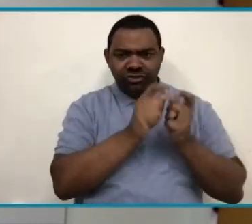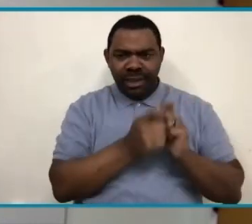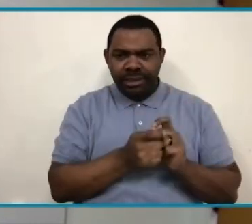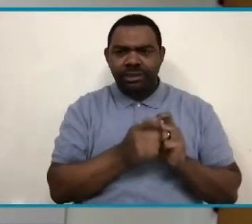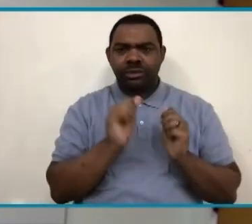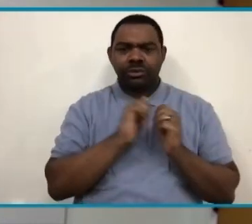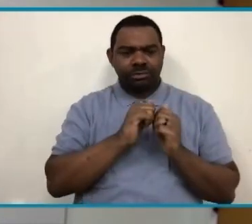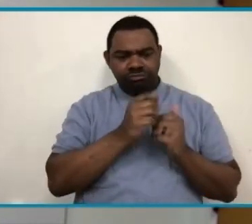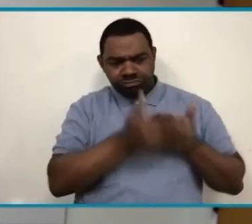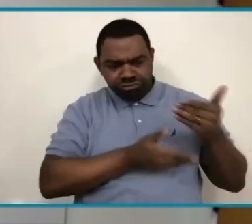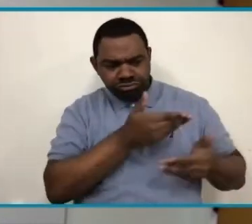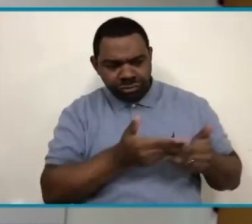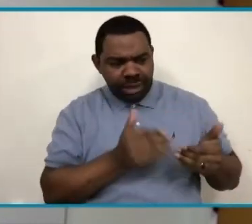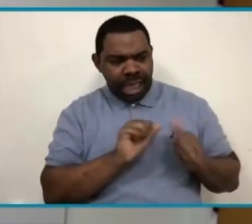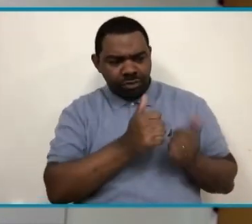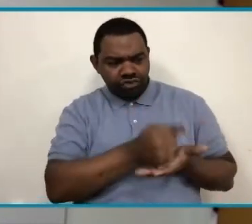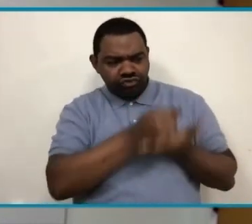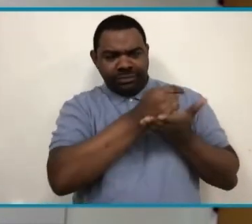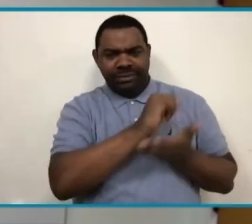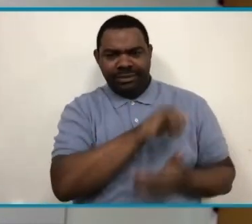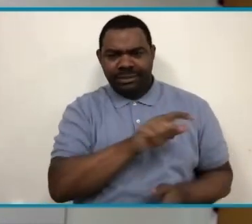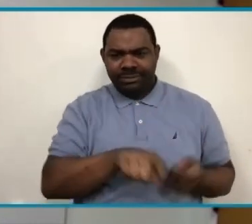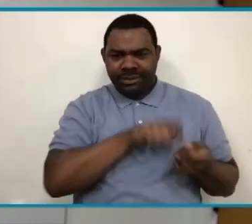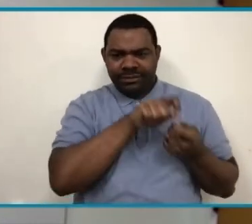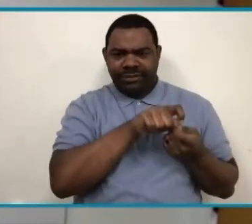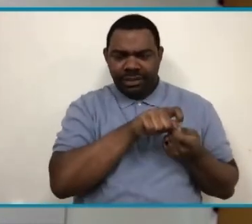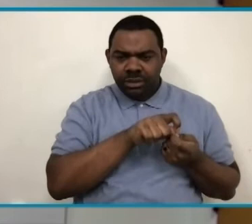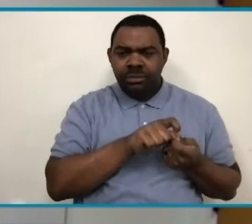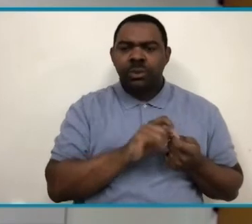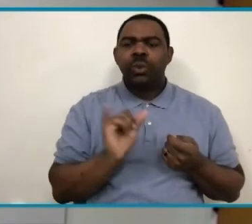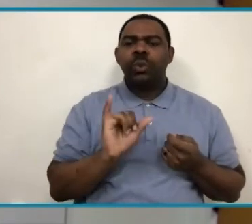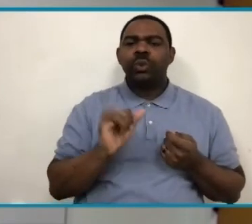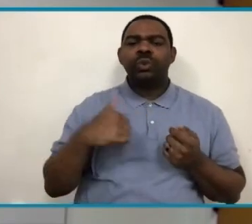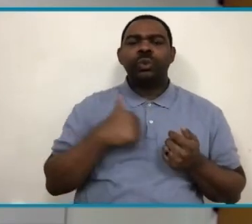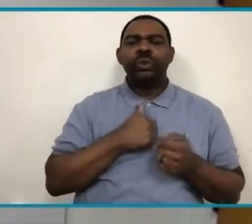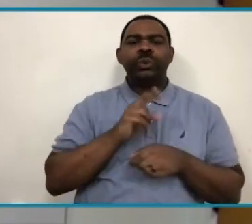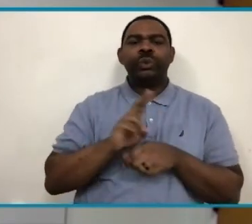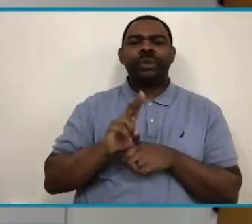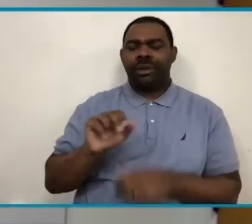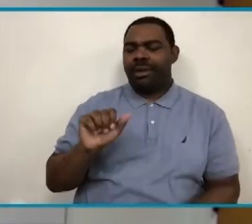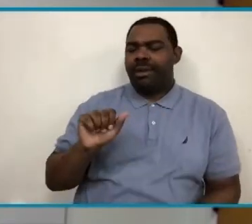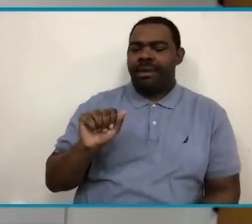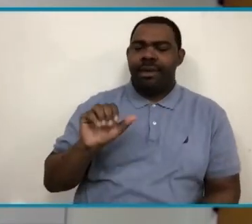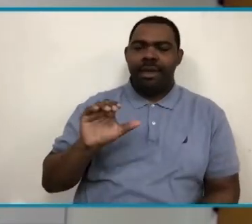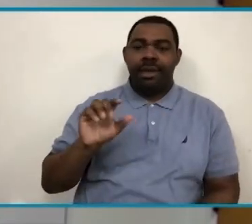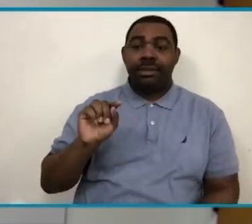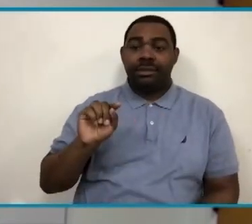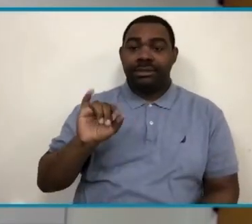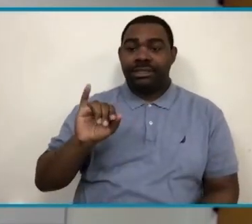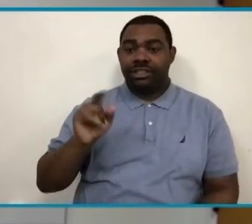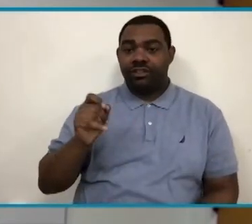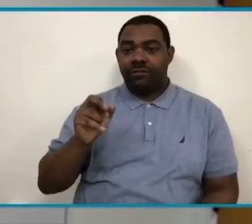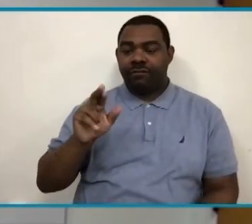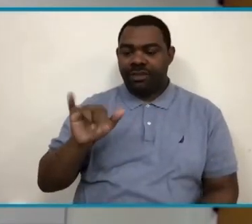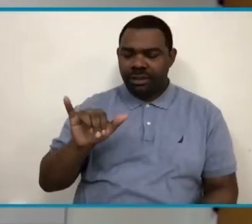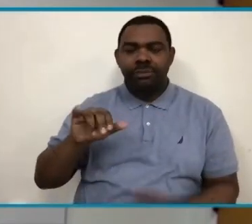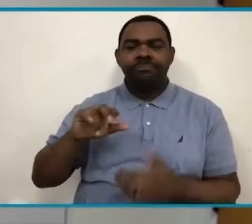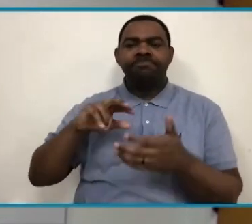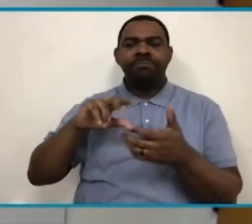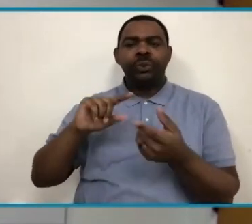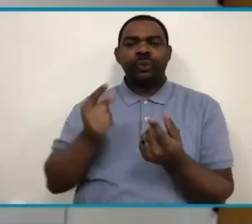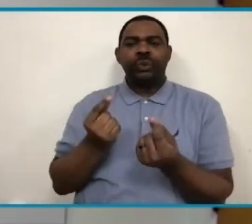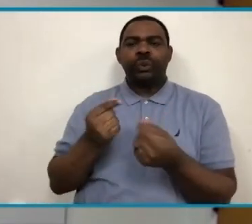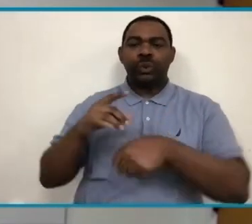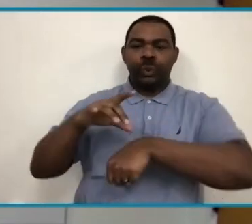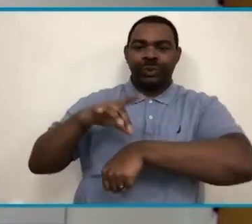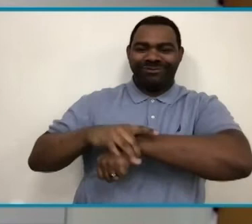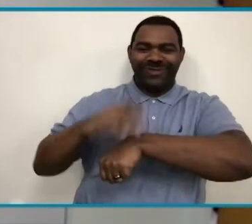In addition to that, we're using actigraphy with Fitbits to measure sleep quality throughout